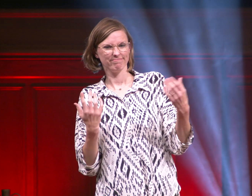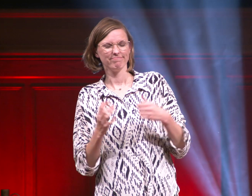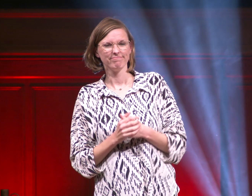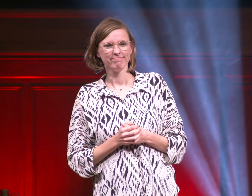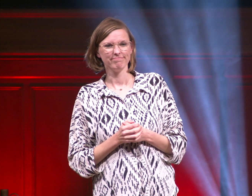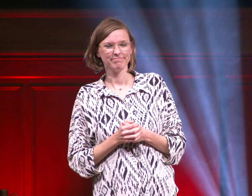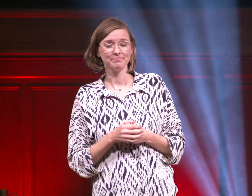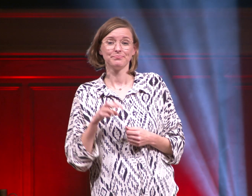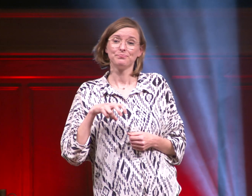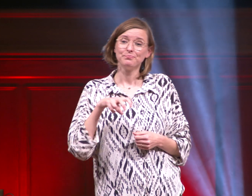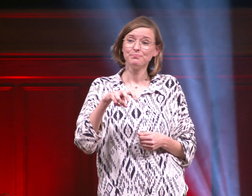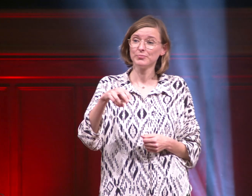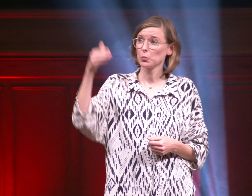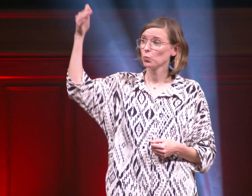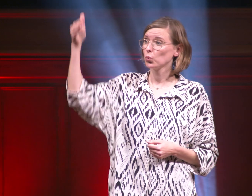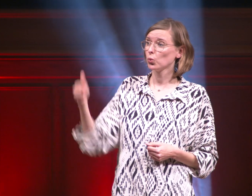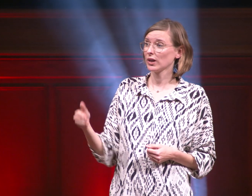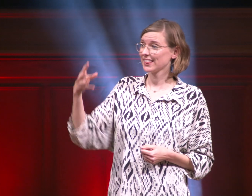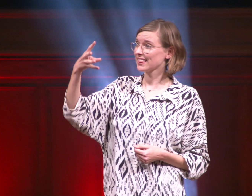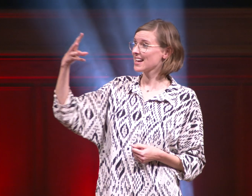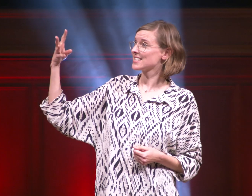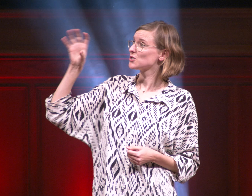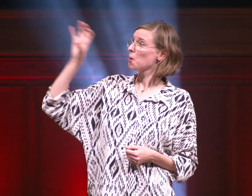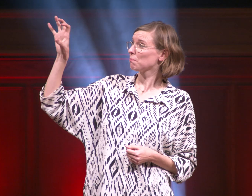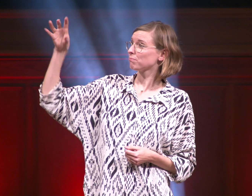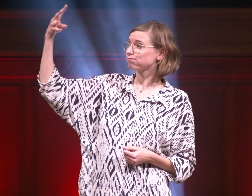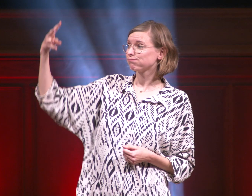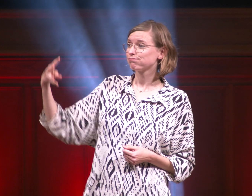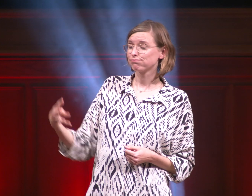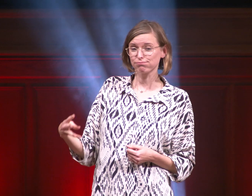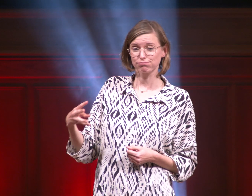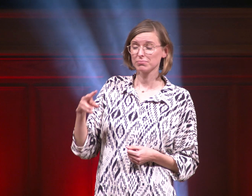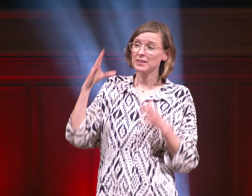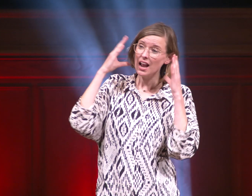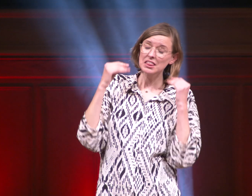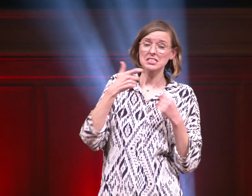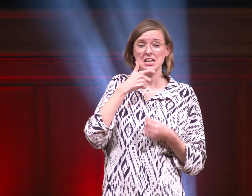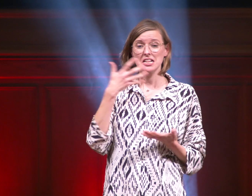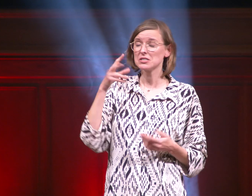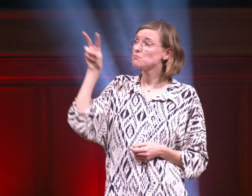and that makes you feel isolated as well. And then in the rooms, obviously, there's text on the wall,